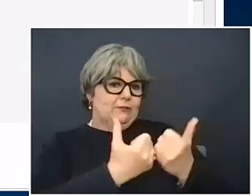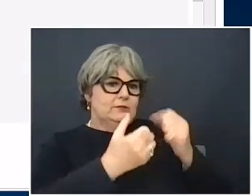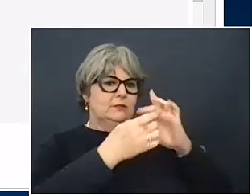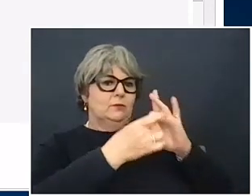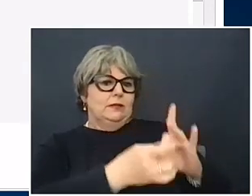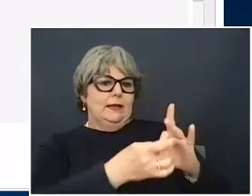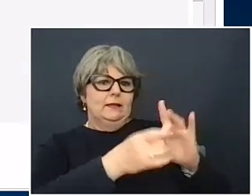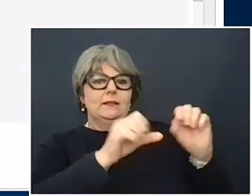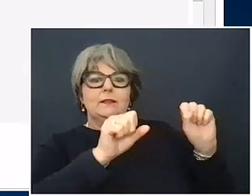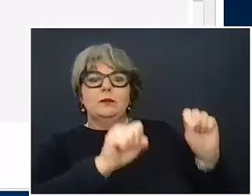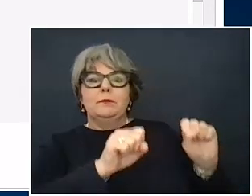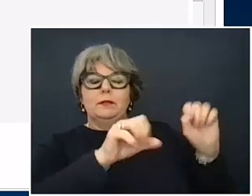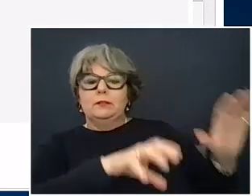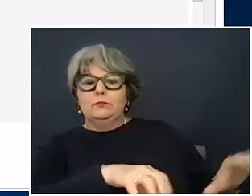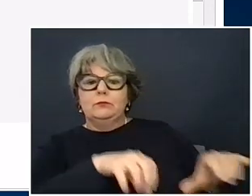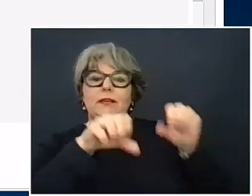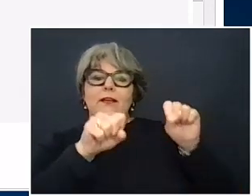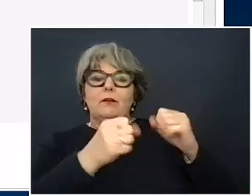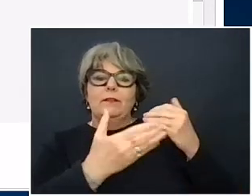take on these new institutions.